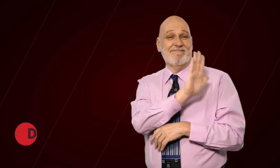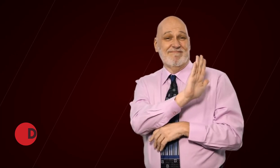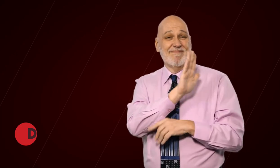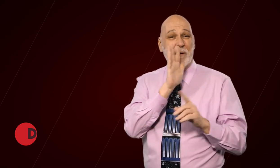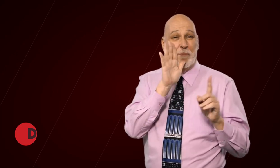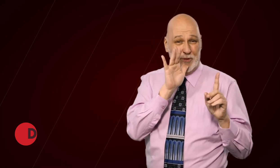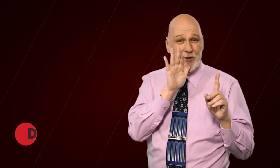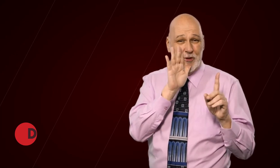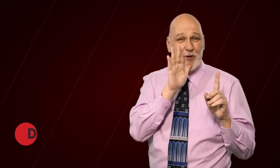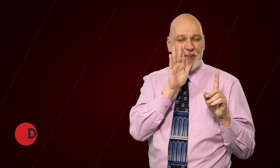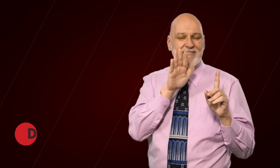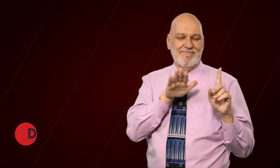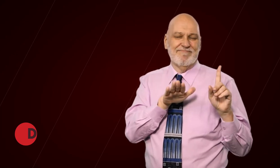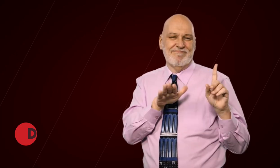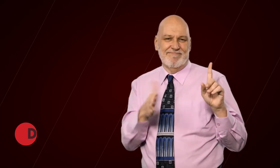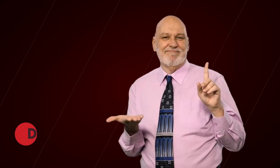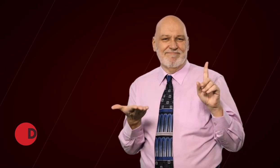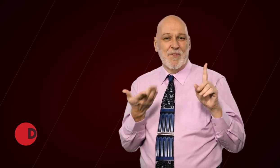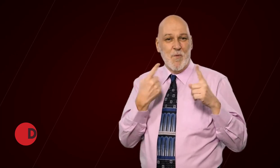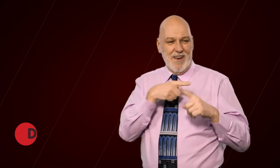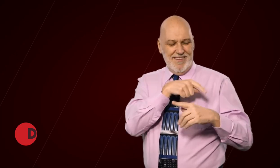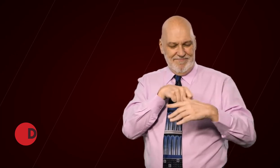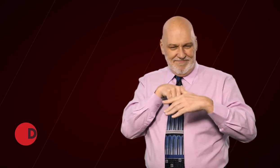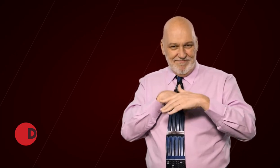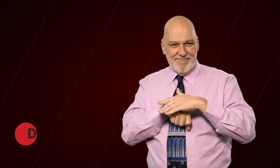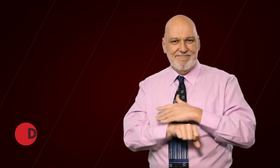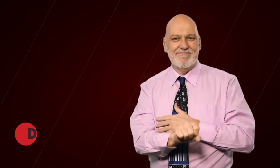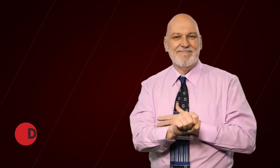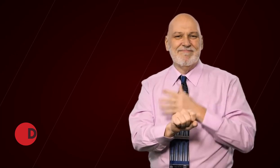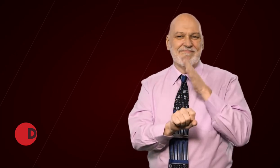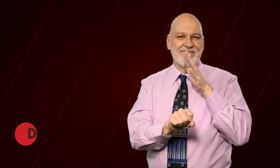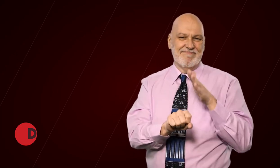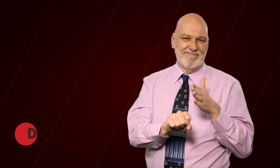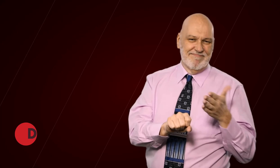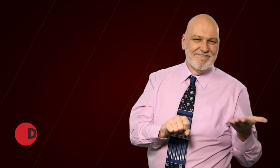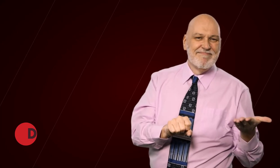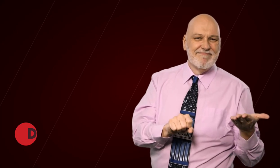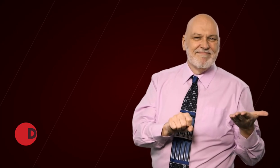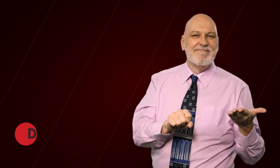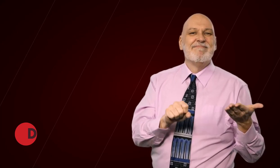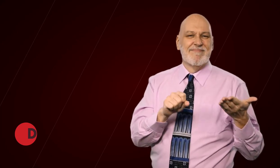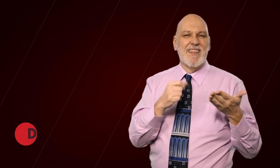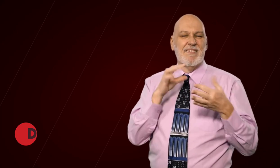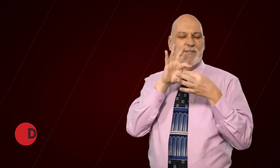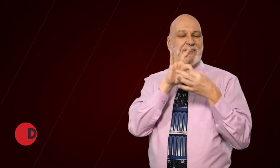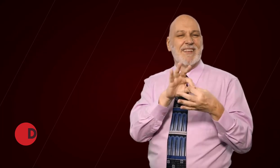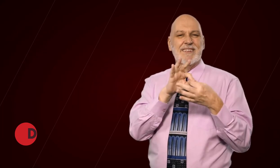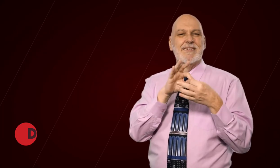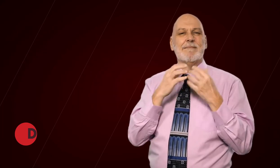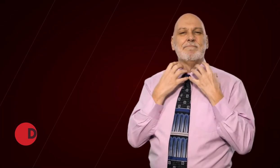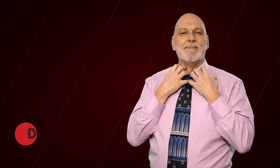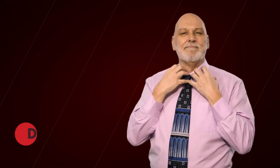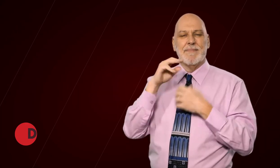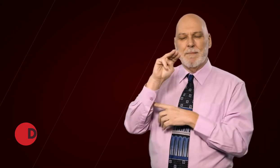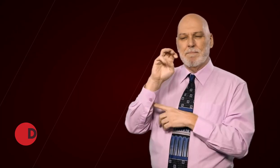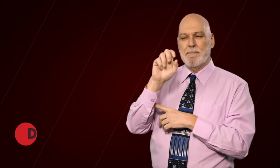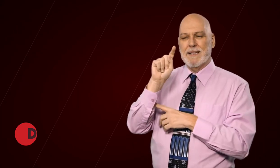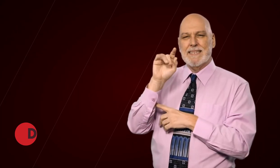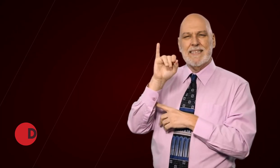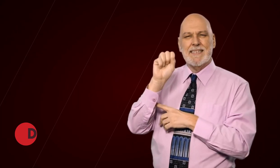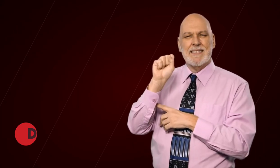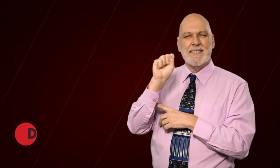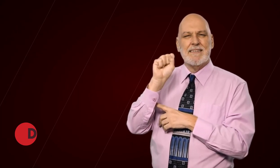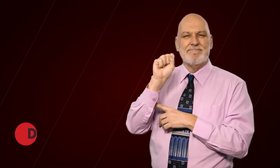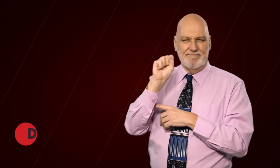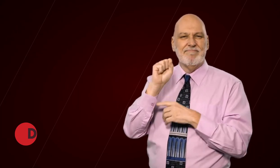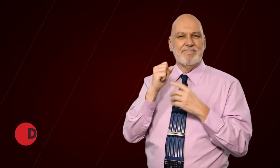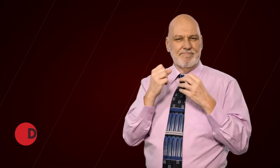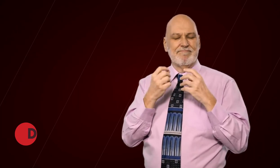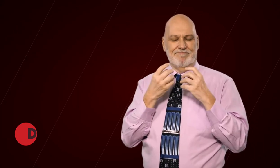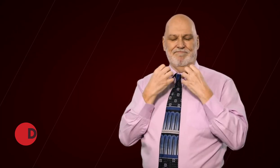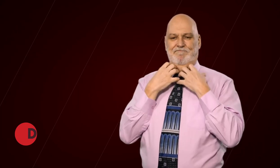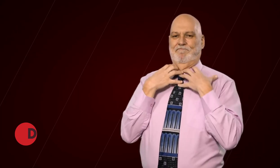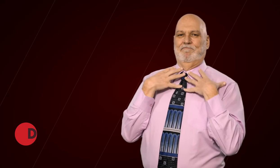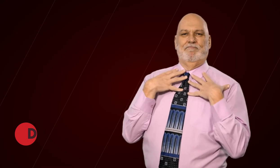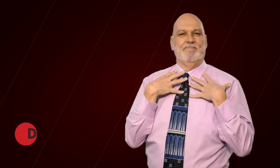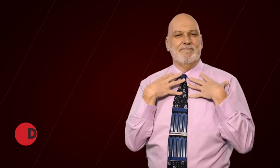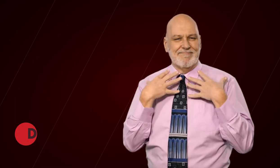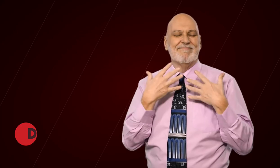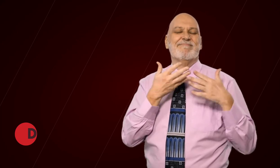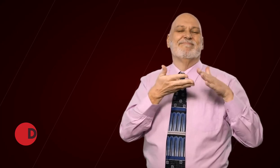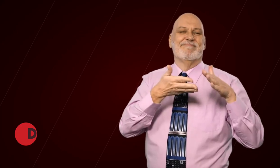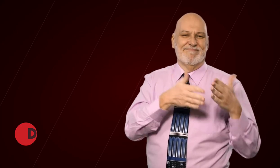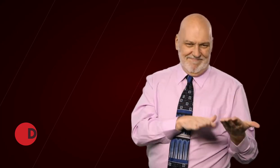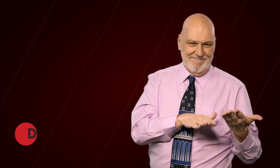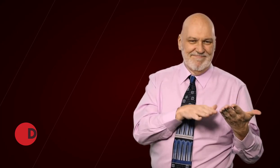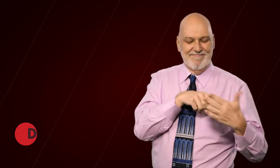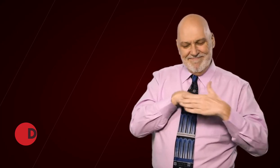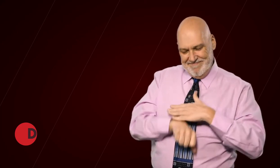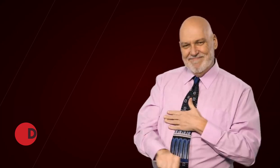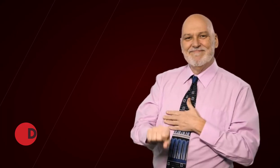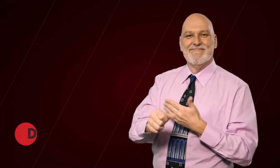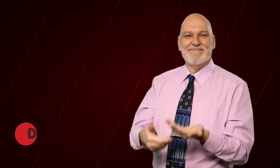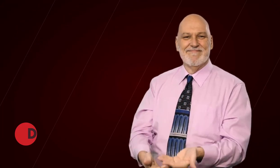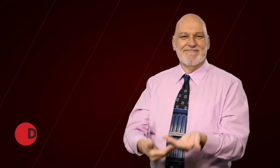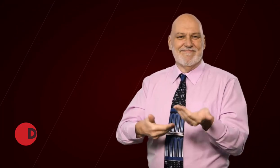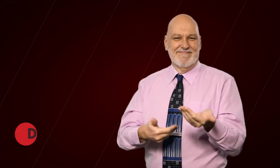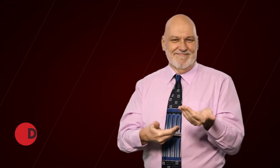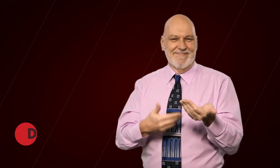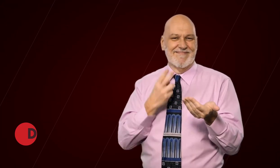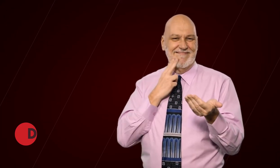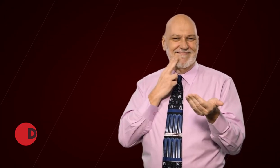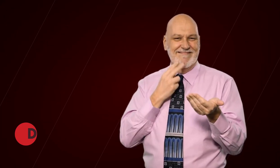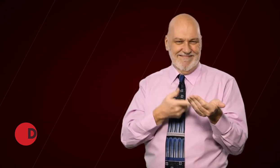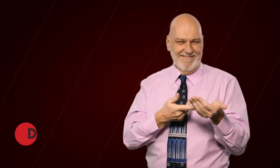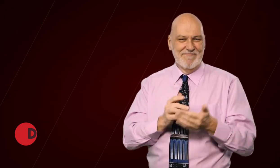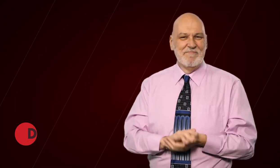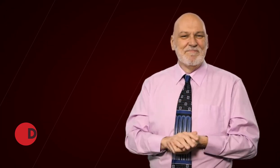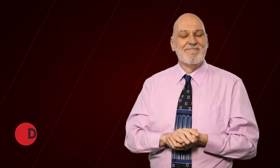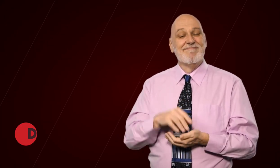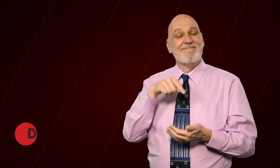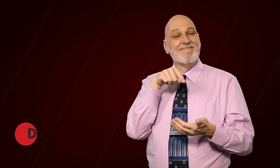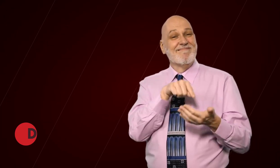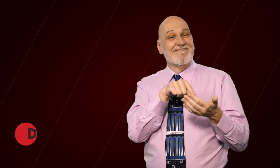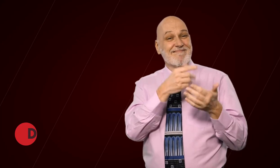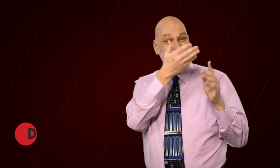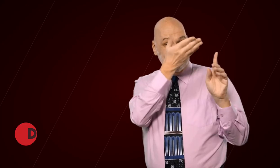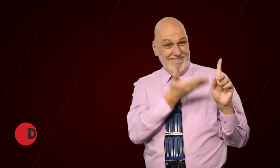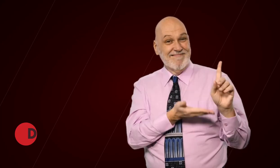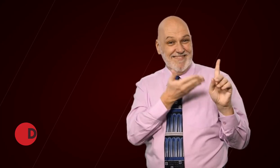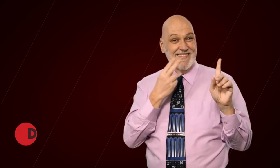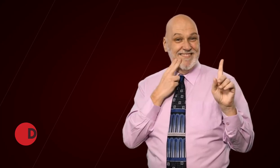His mother died during childbirth and he was adopted by a Metis couple.